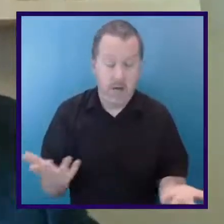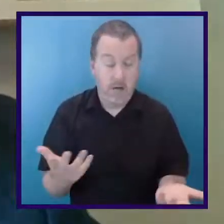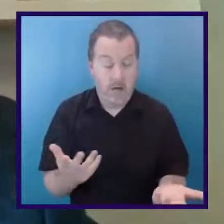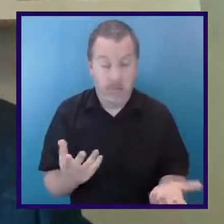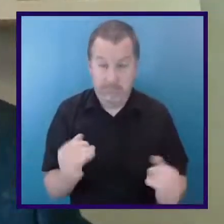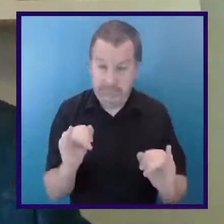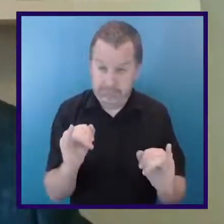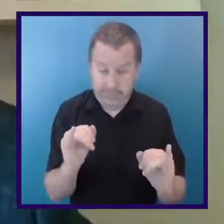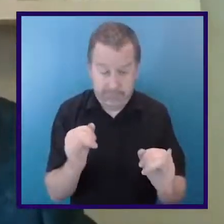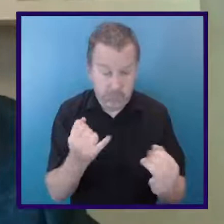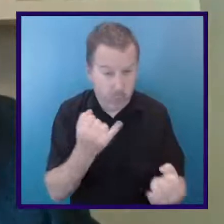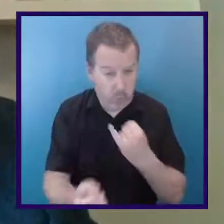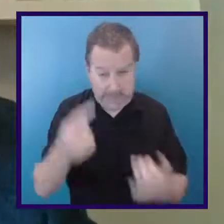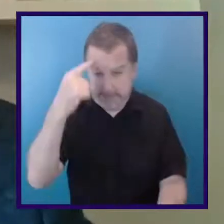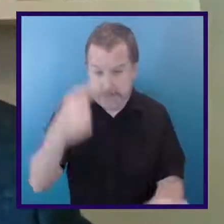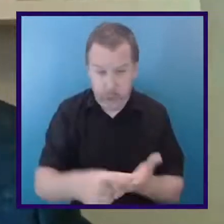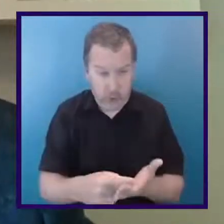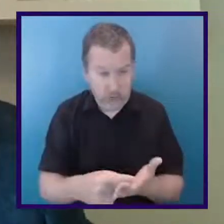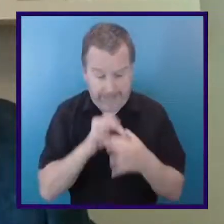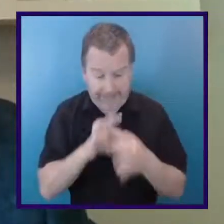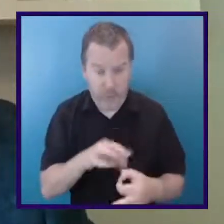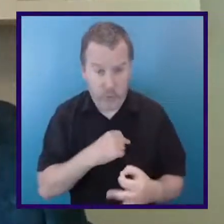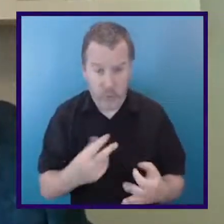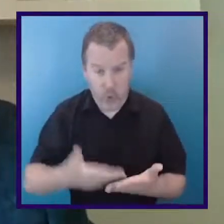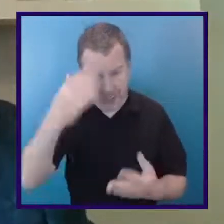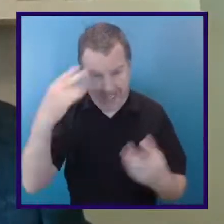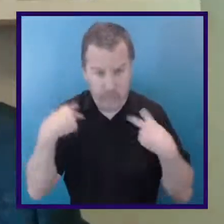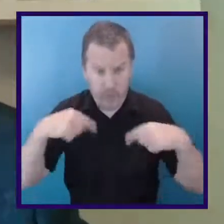step, I think I have ever heard in language learning in Northern Ireland.